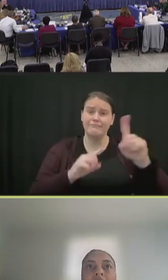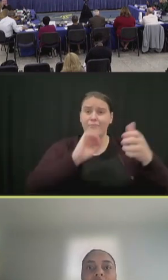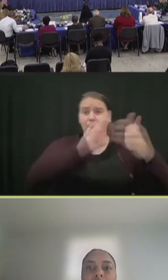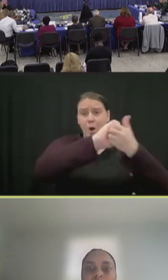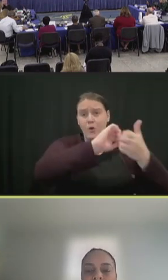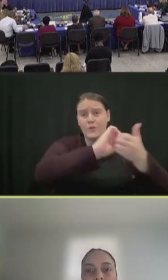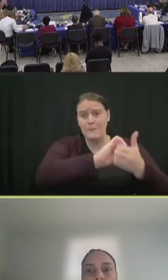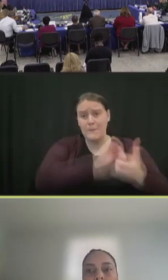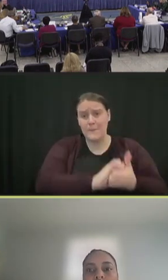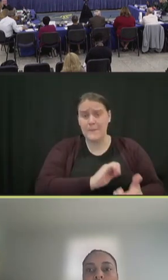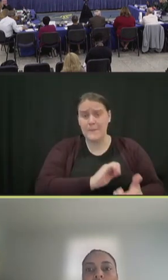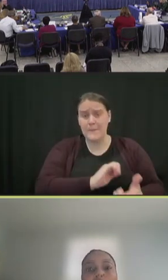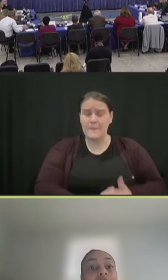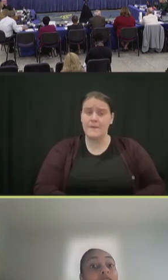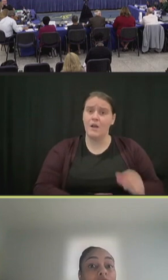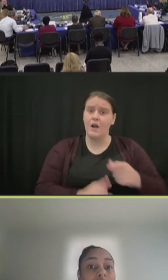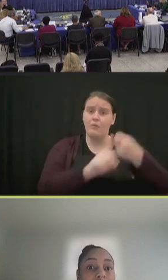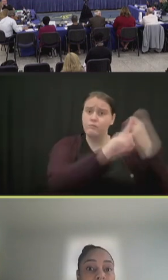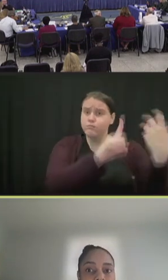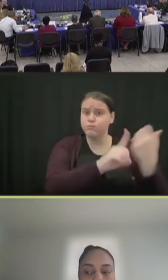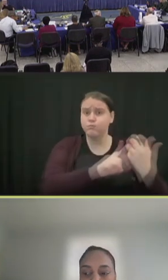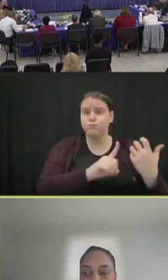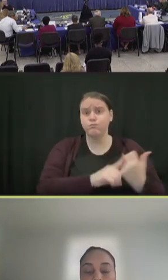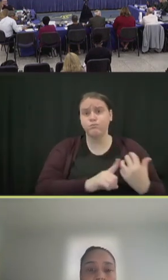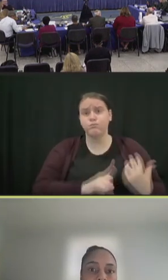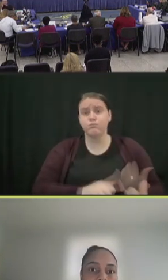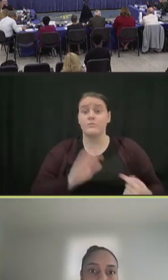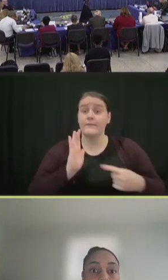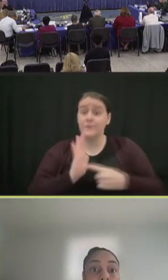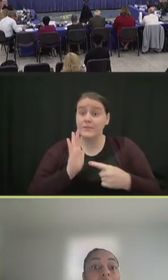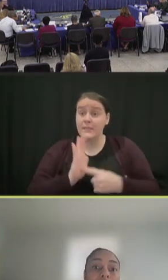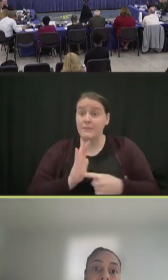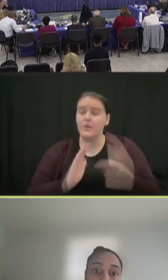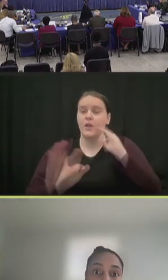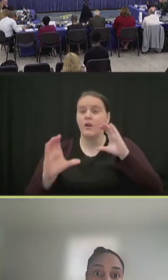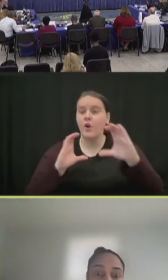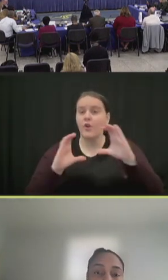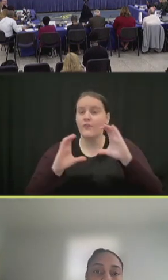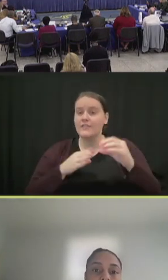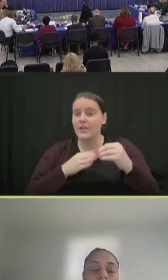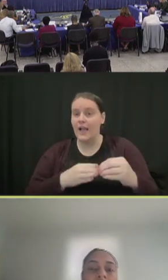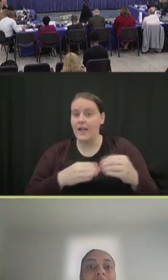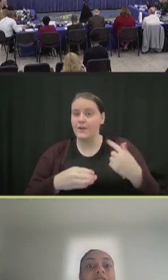We have, for example, a conversation guide that we are developing for healthcare providers that